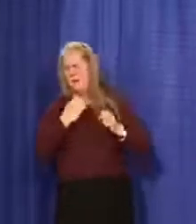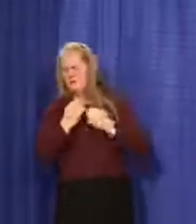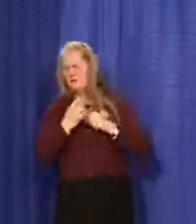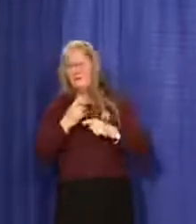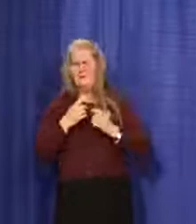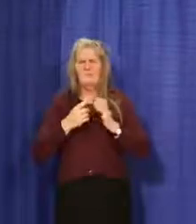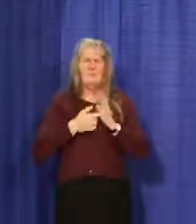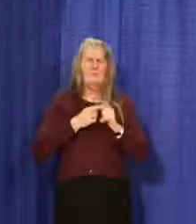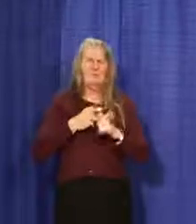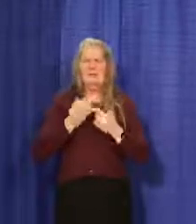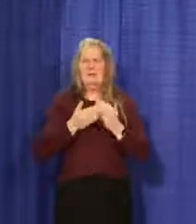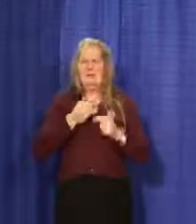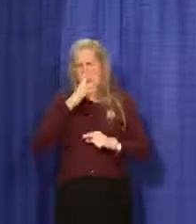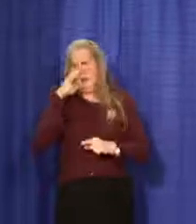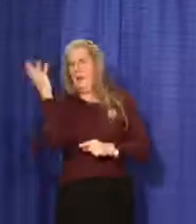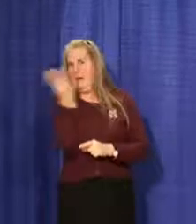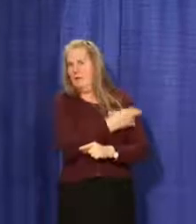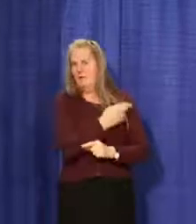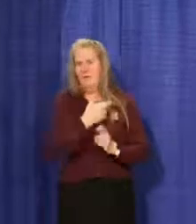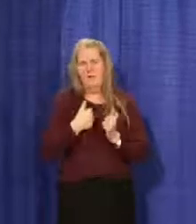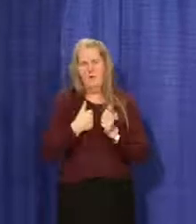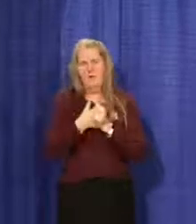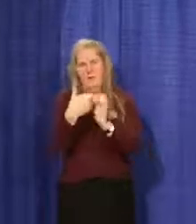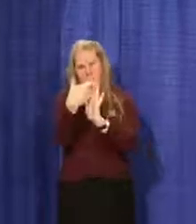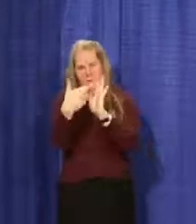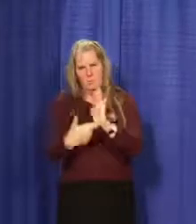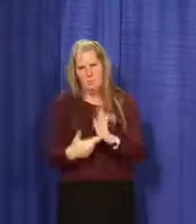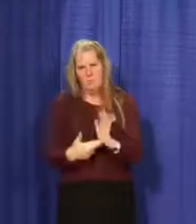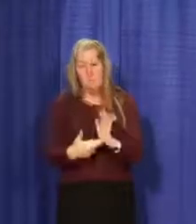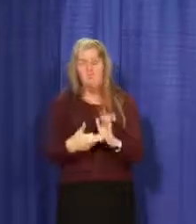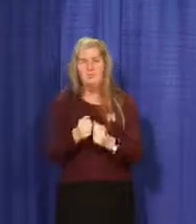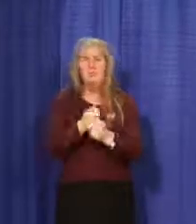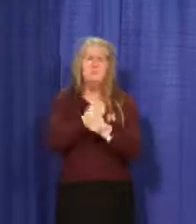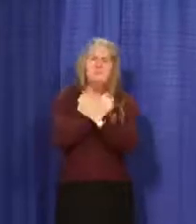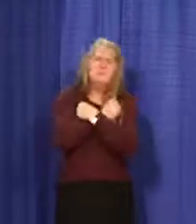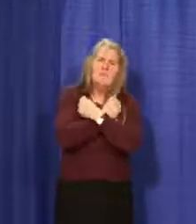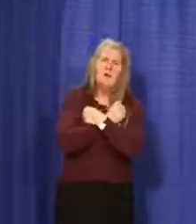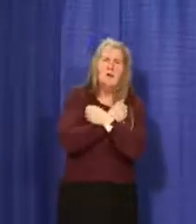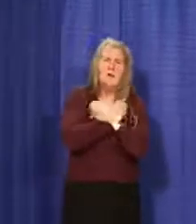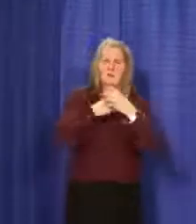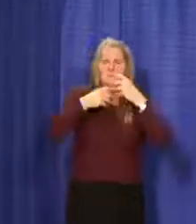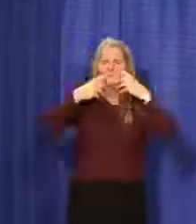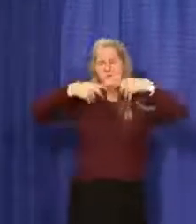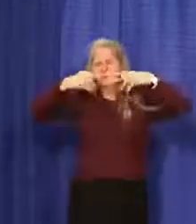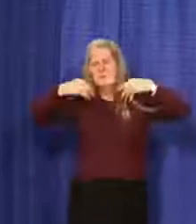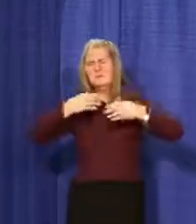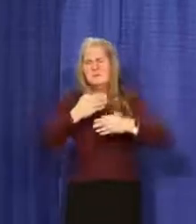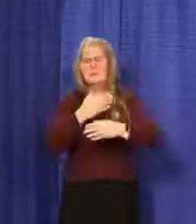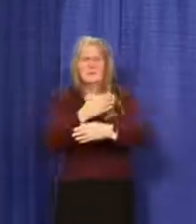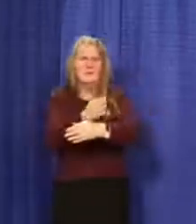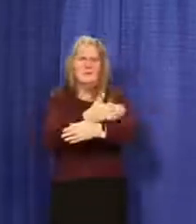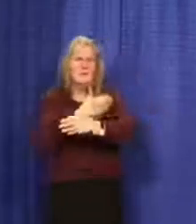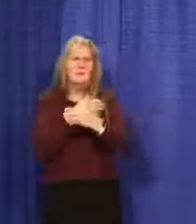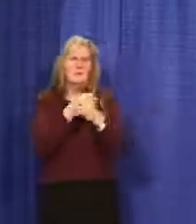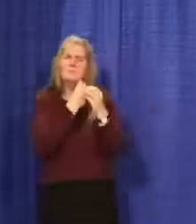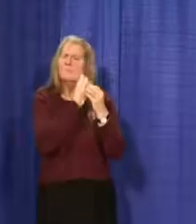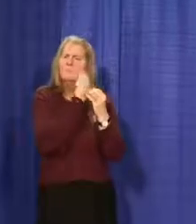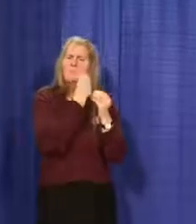forgotten or abandoned in the moment. emotions are high. Third, hugging, tears, singing and kissing are all natural